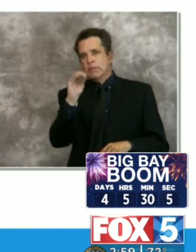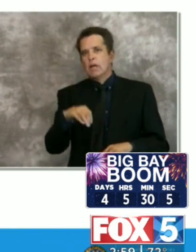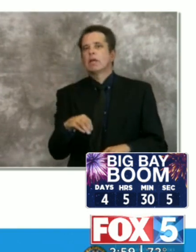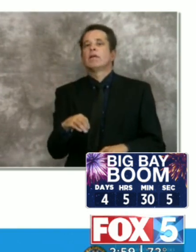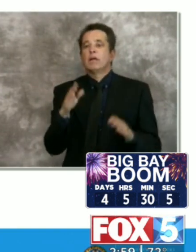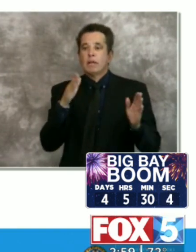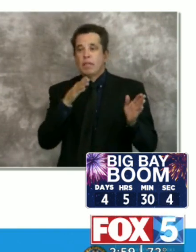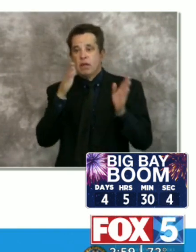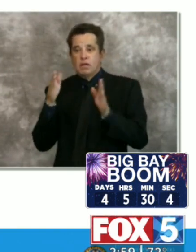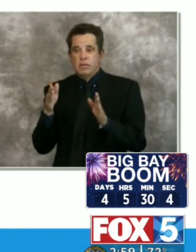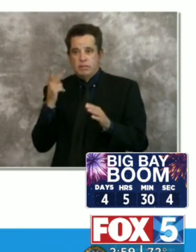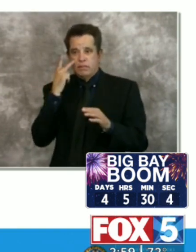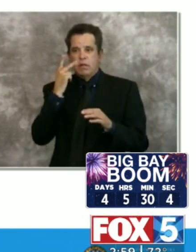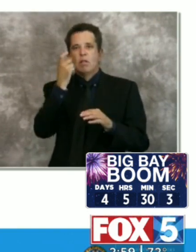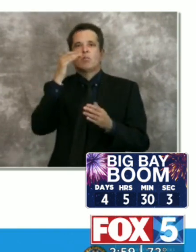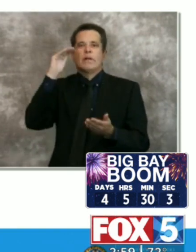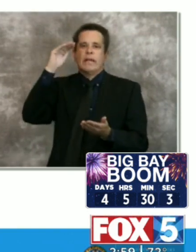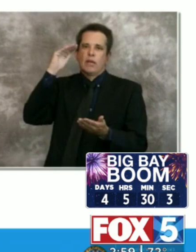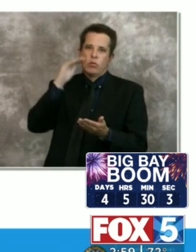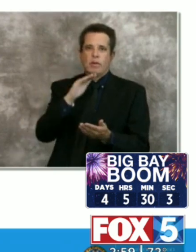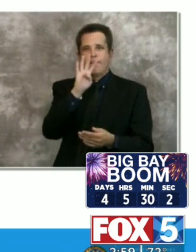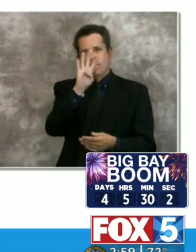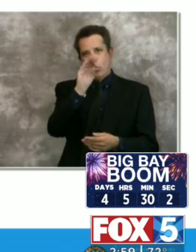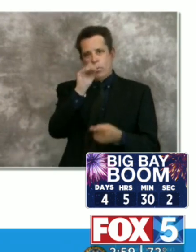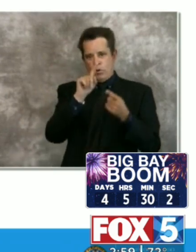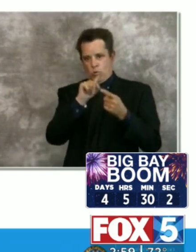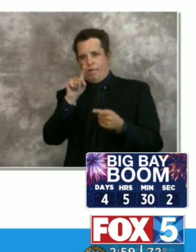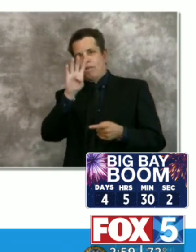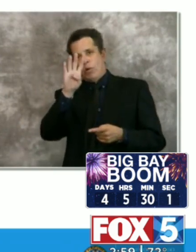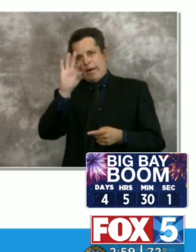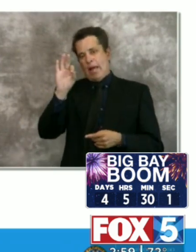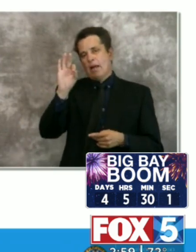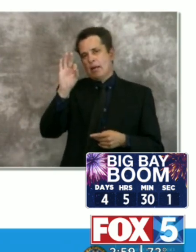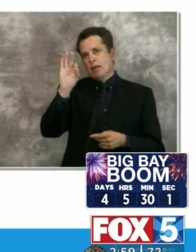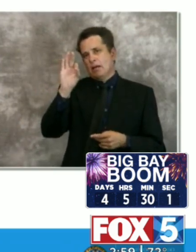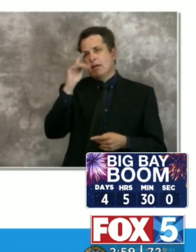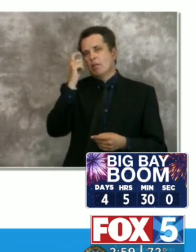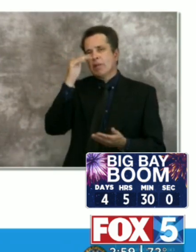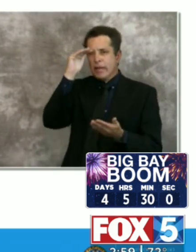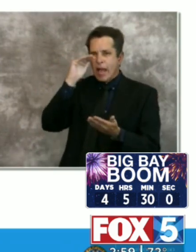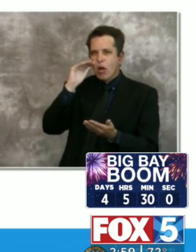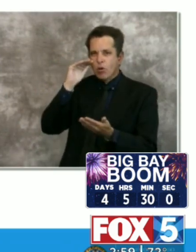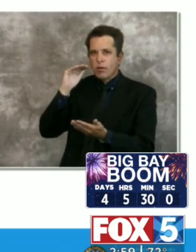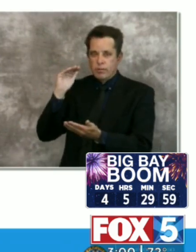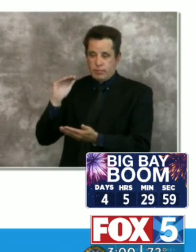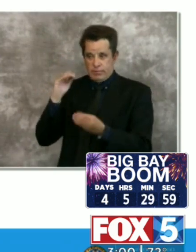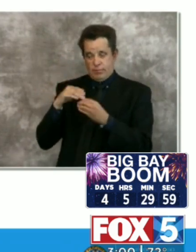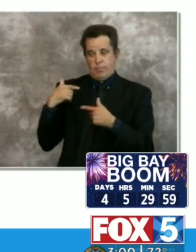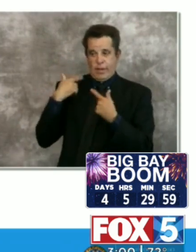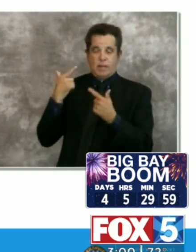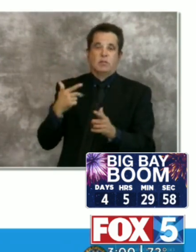GROUP HAS REMAIN CONSISTENTLY THE SAME JUST UNDER 19% AND THEN YOU WILL SEE A